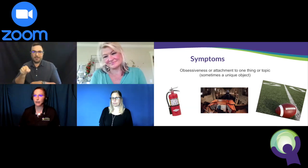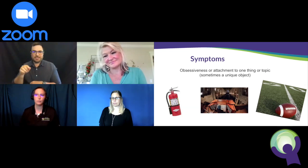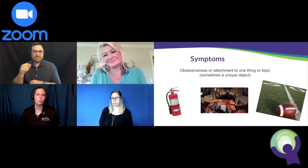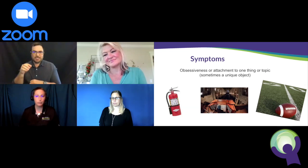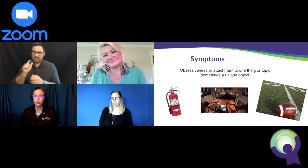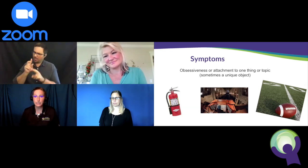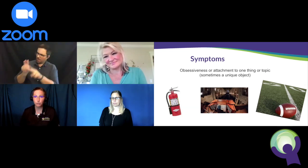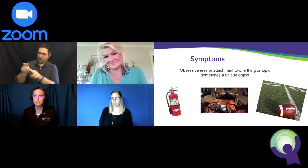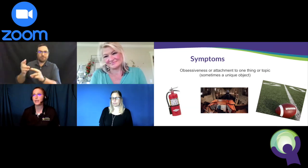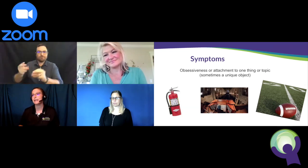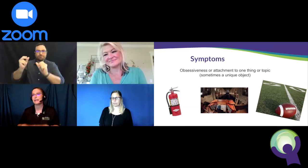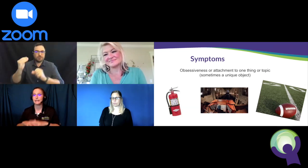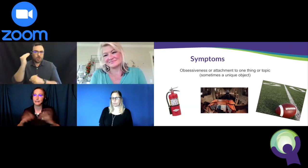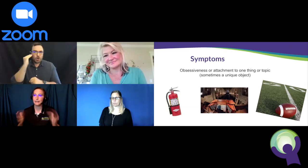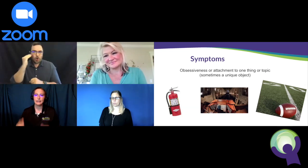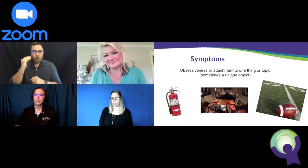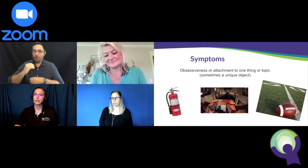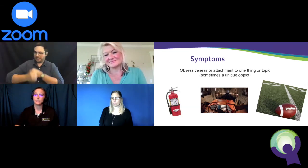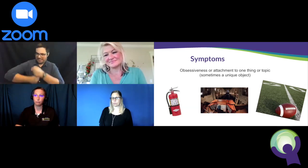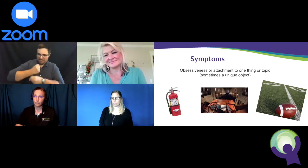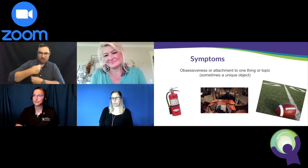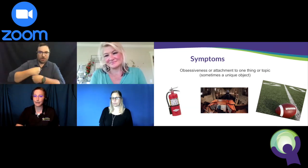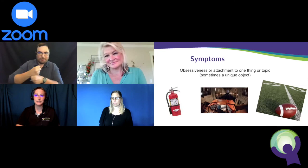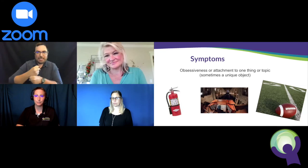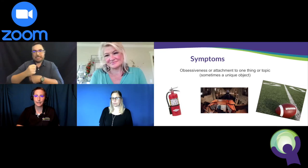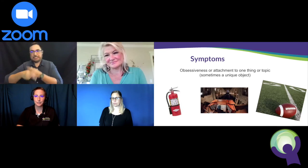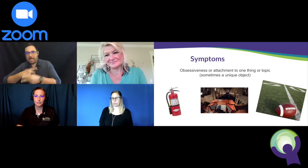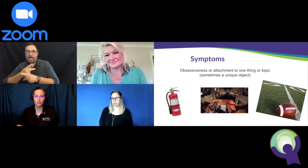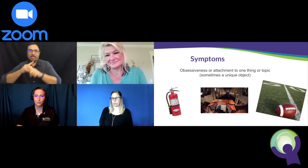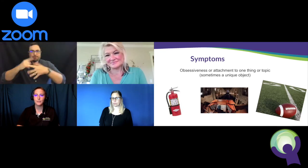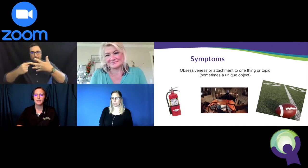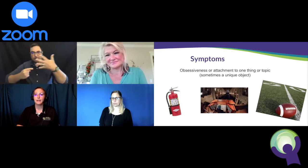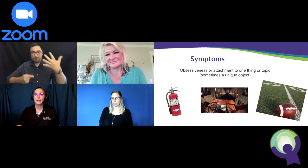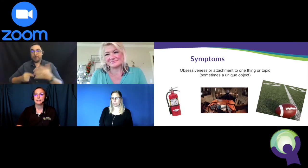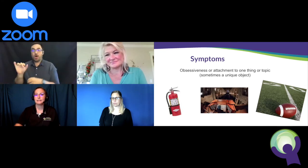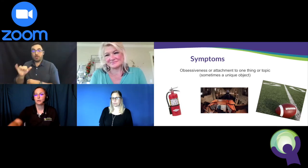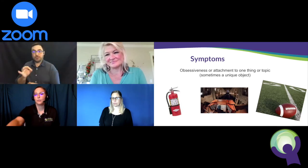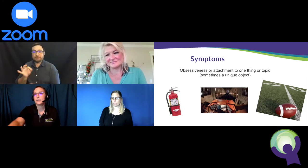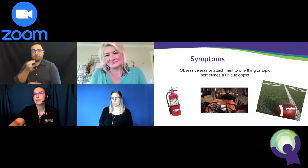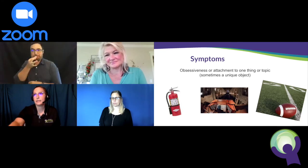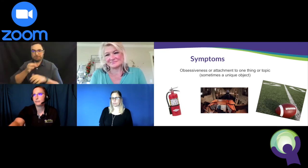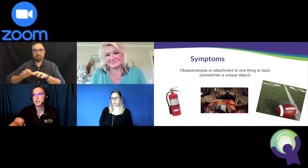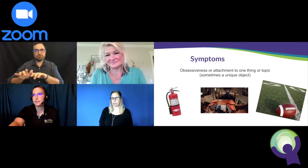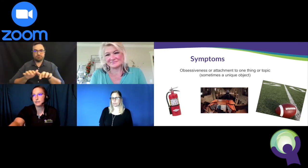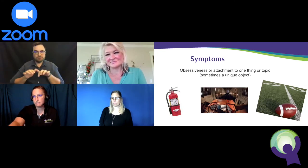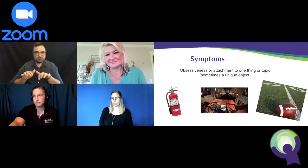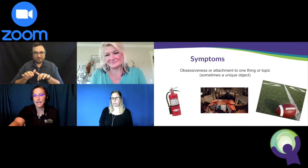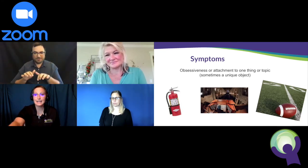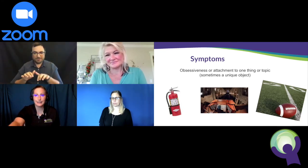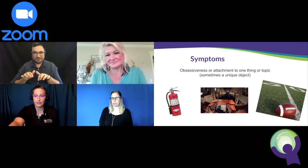model and probably what year it was made and he's a really talented player too. And so it can be anything